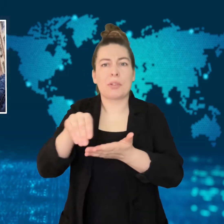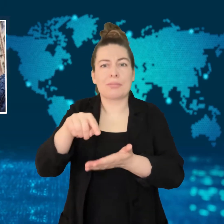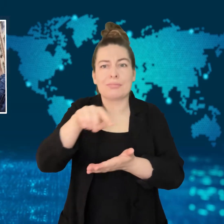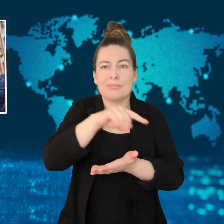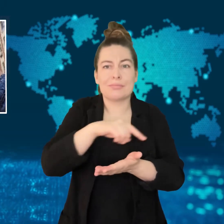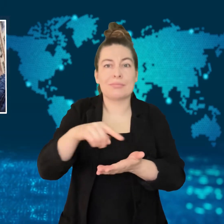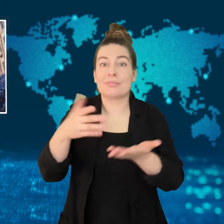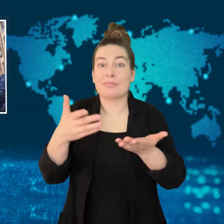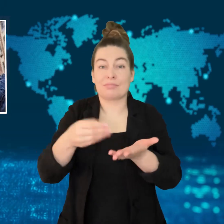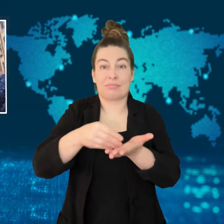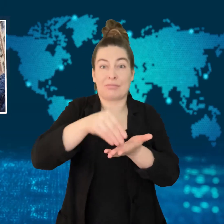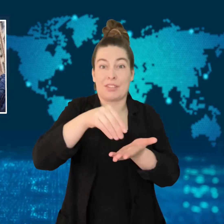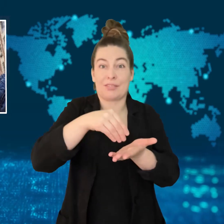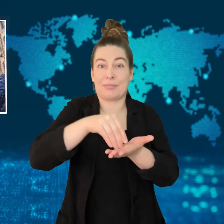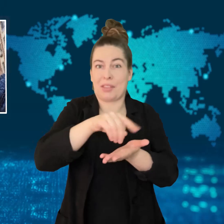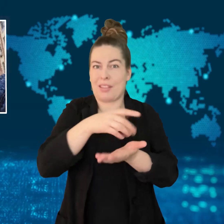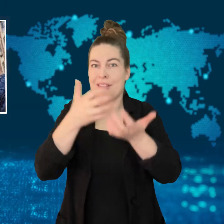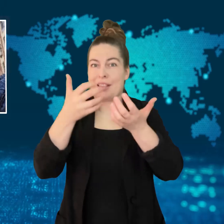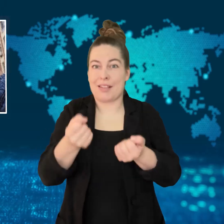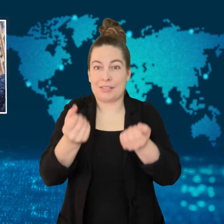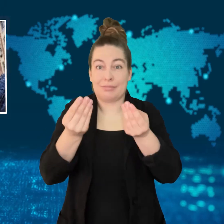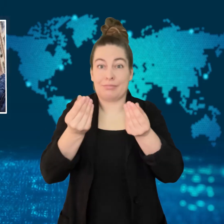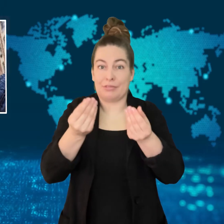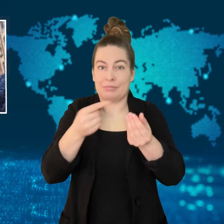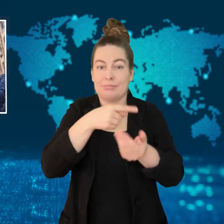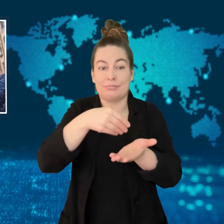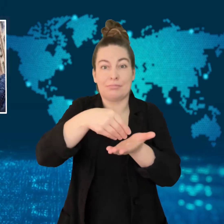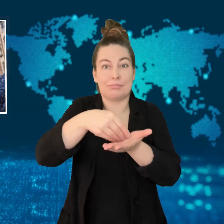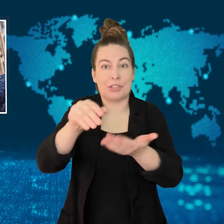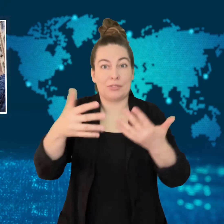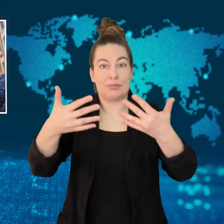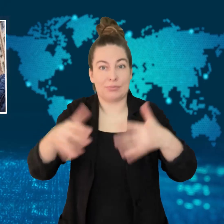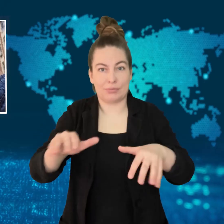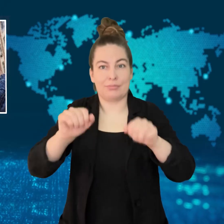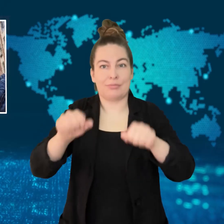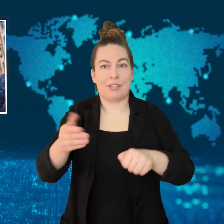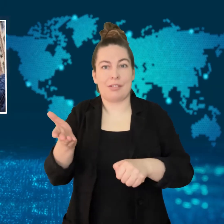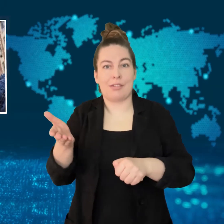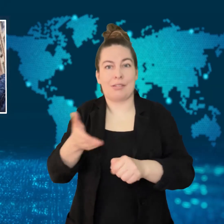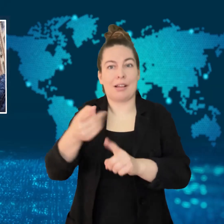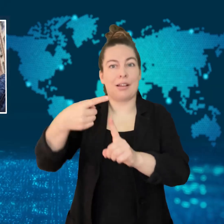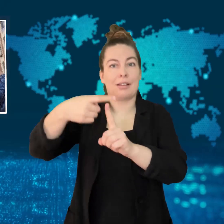blame for the shortage.